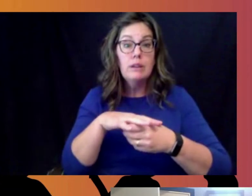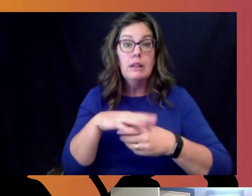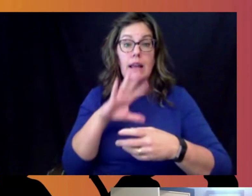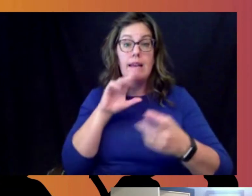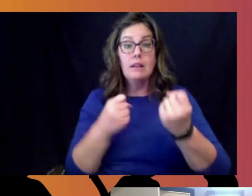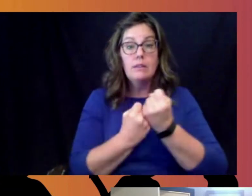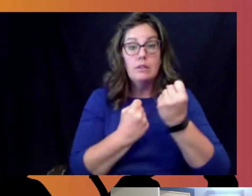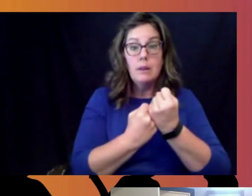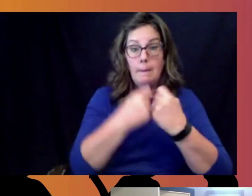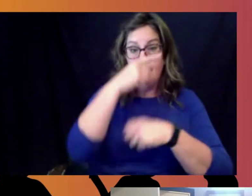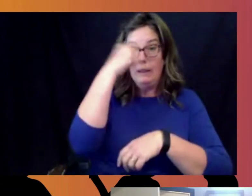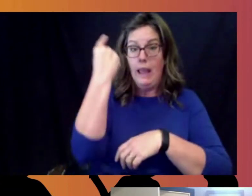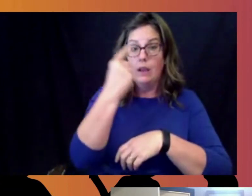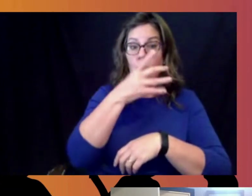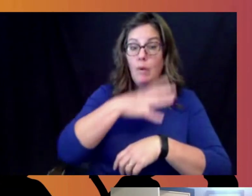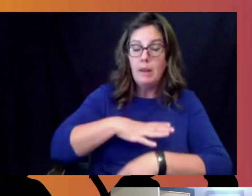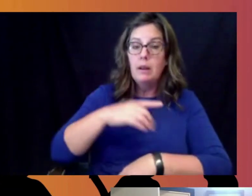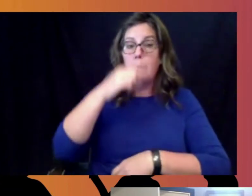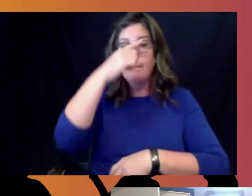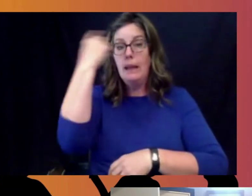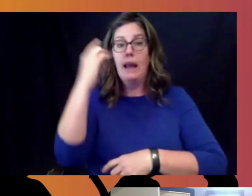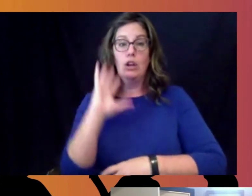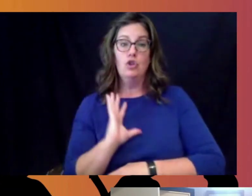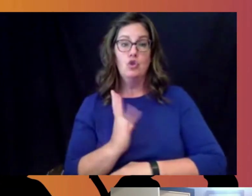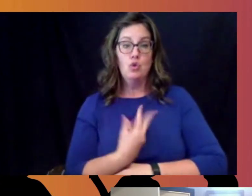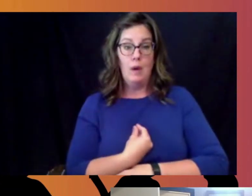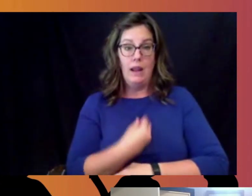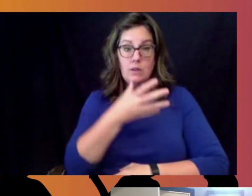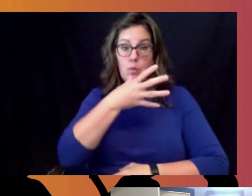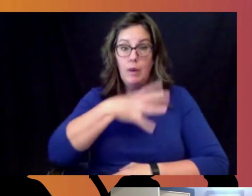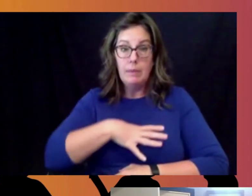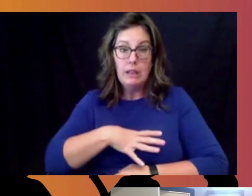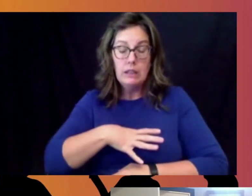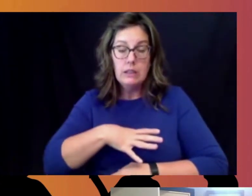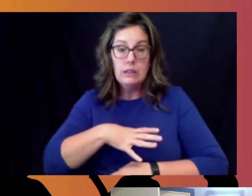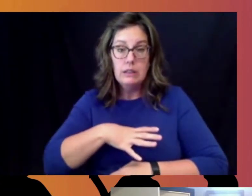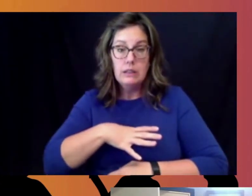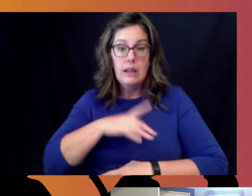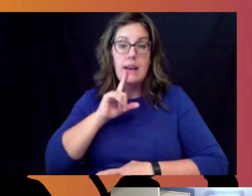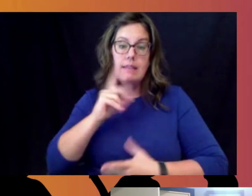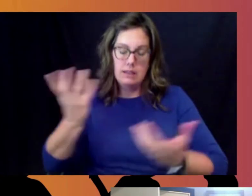and the values very much aligned with what we were looking for which was a space where